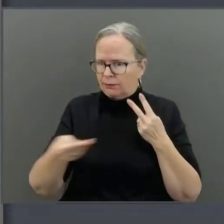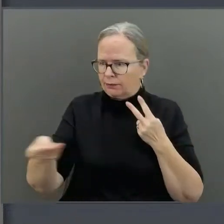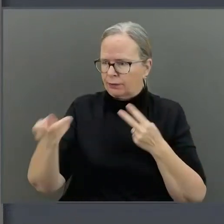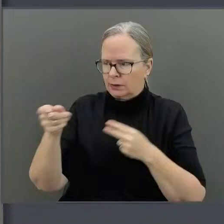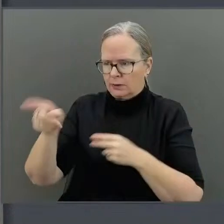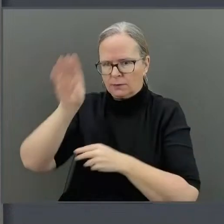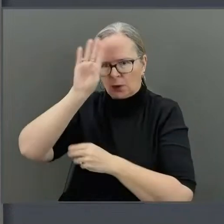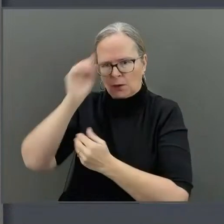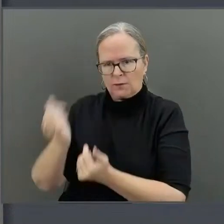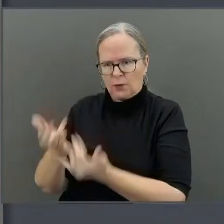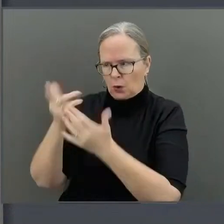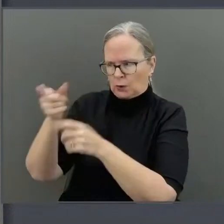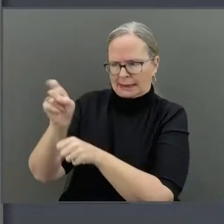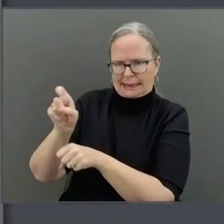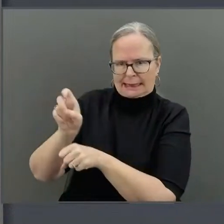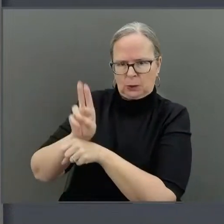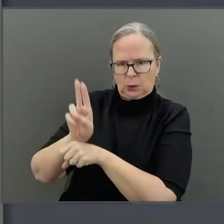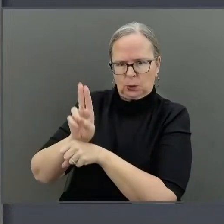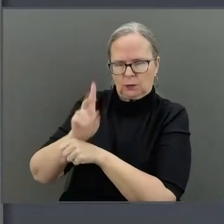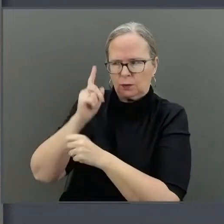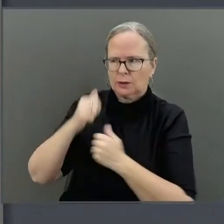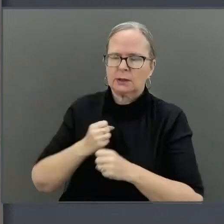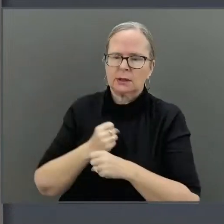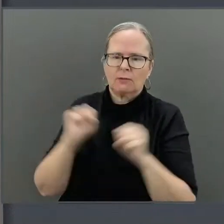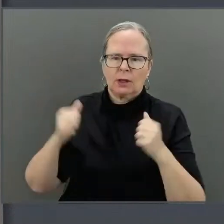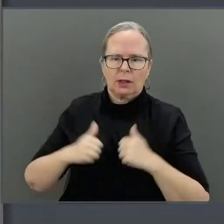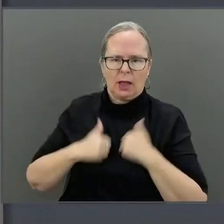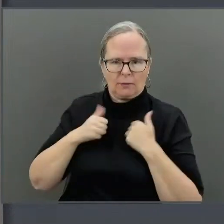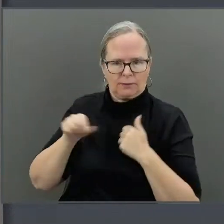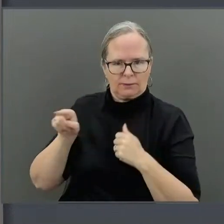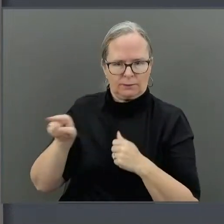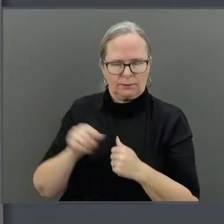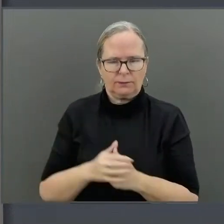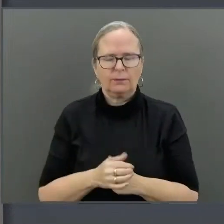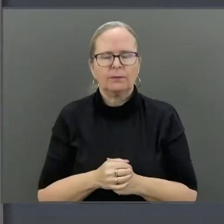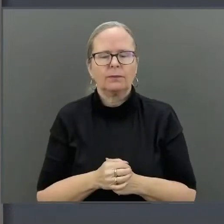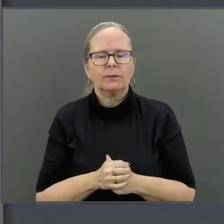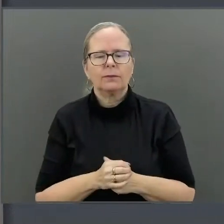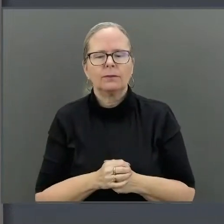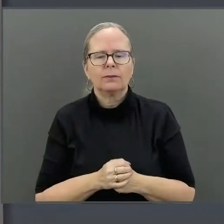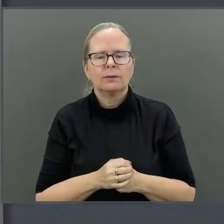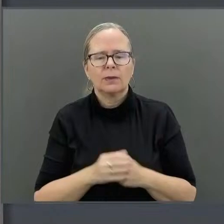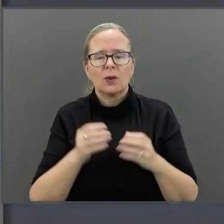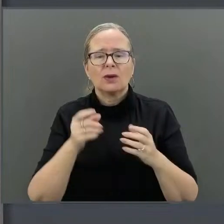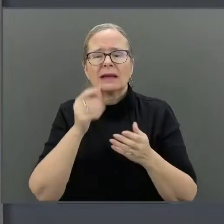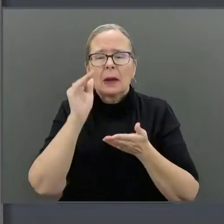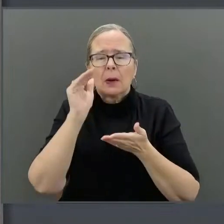hand sanitizer instead of soap and water I will now invite SEMA deputy chief Kobe derer up for his